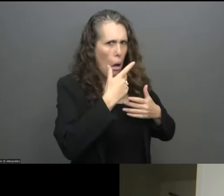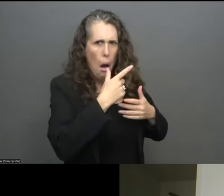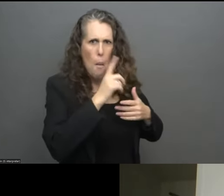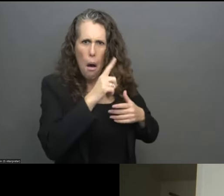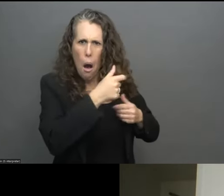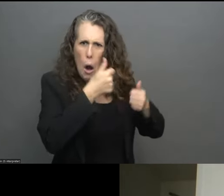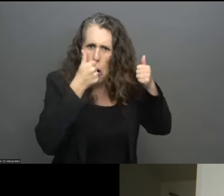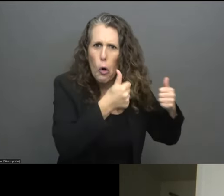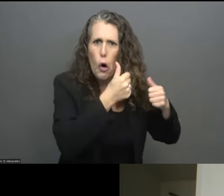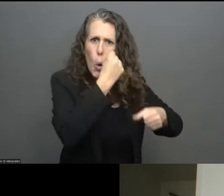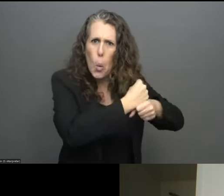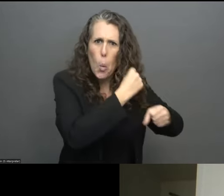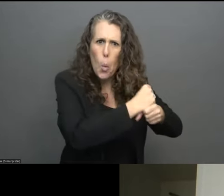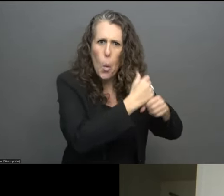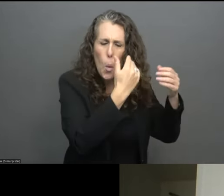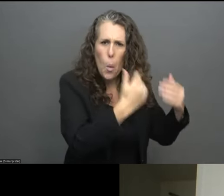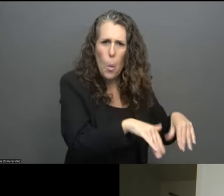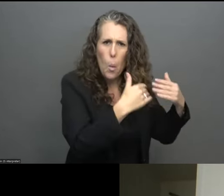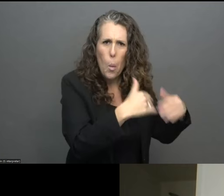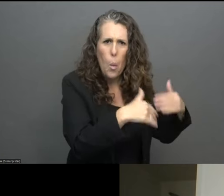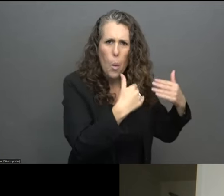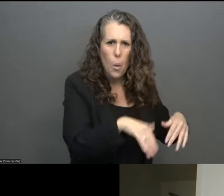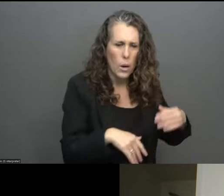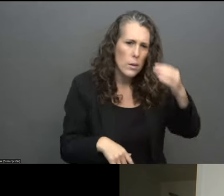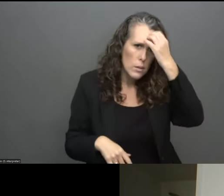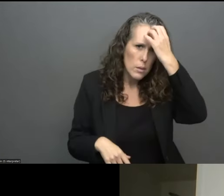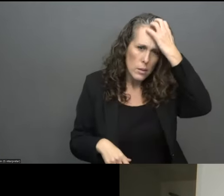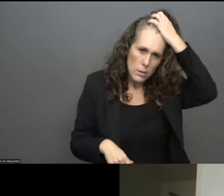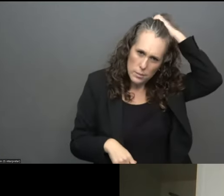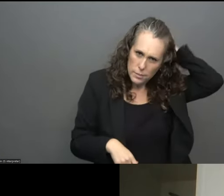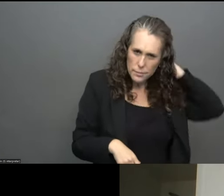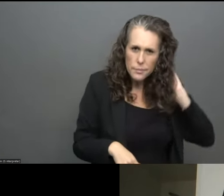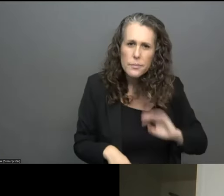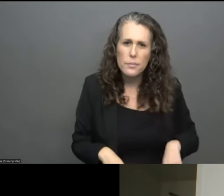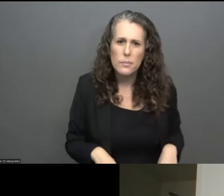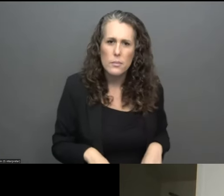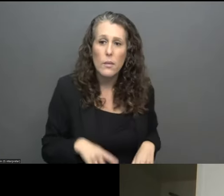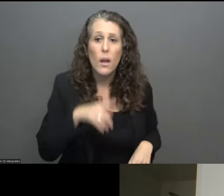things like celebrating birthdays annual I mean quarter celebration birthday, we include